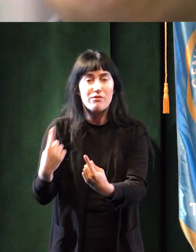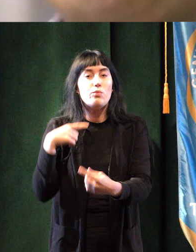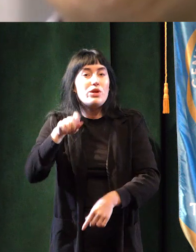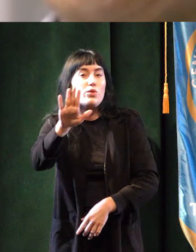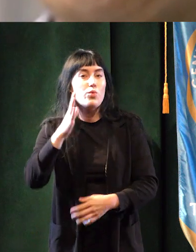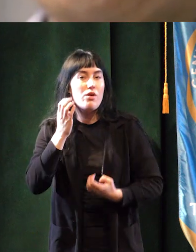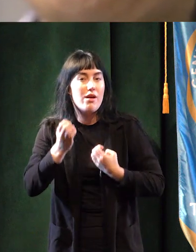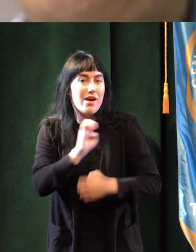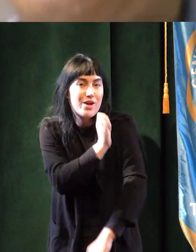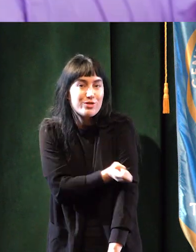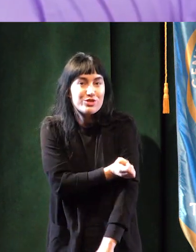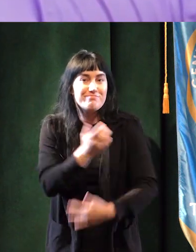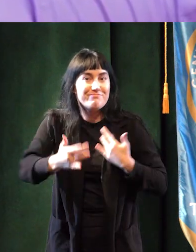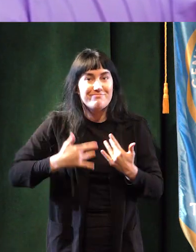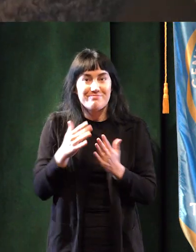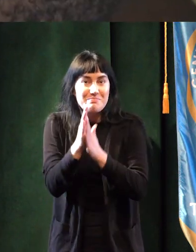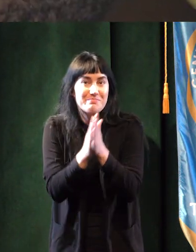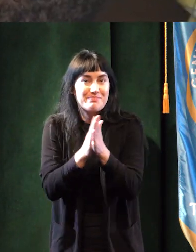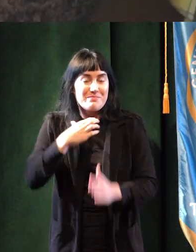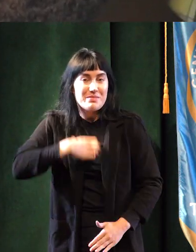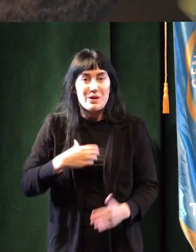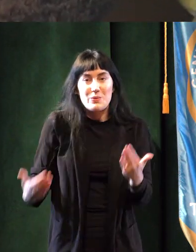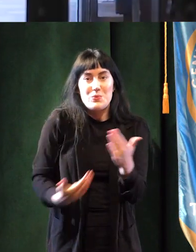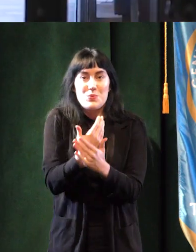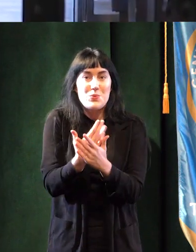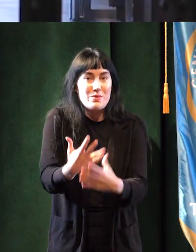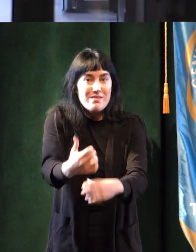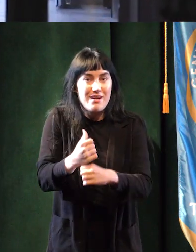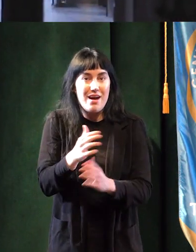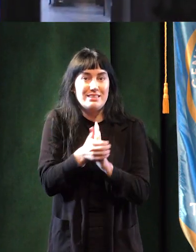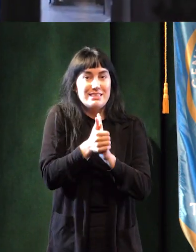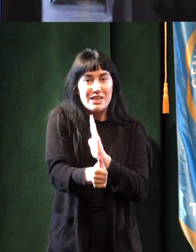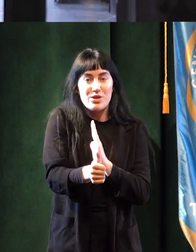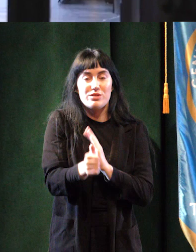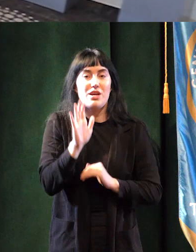energy your passion your newly acquired skills and sense of purpose